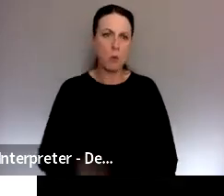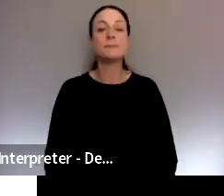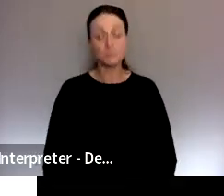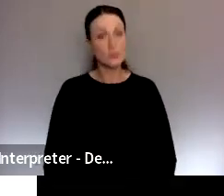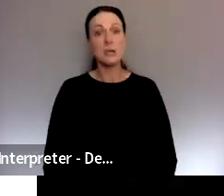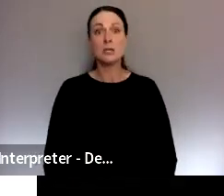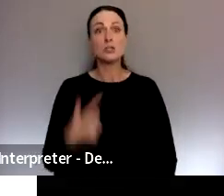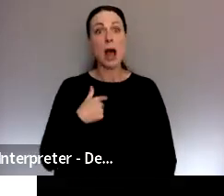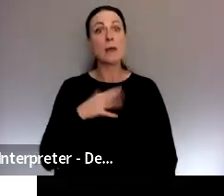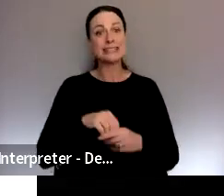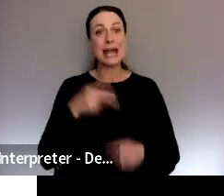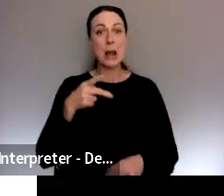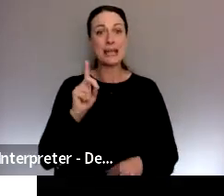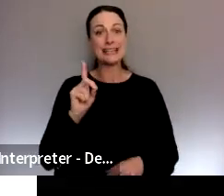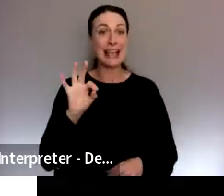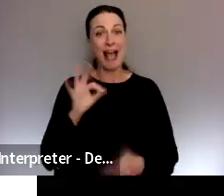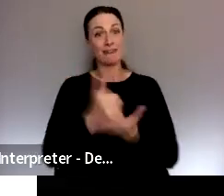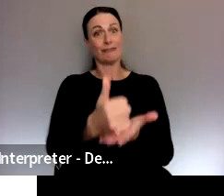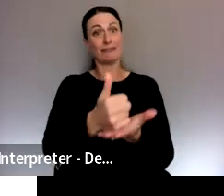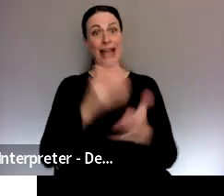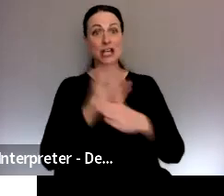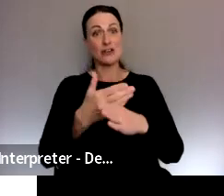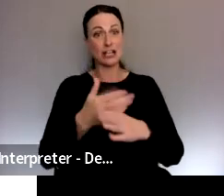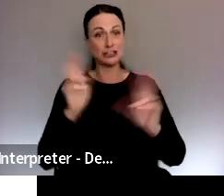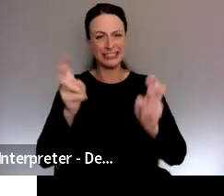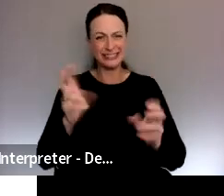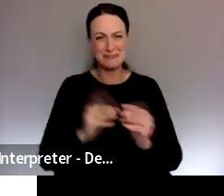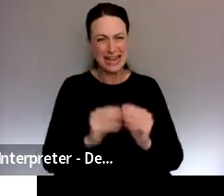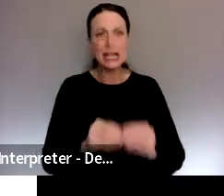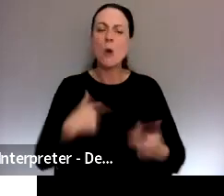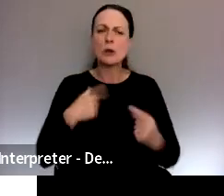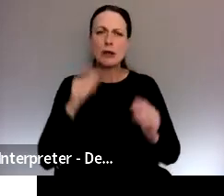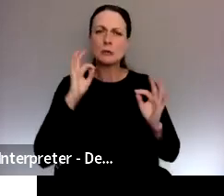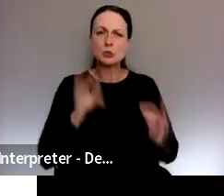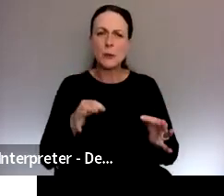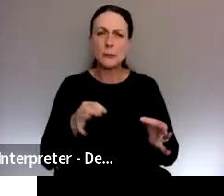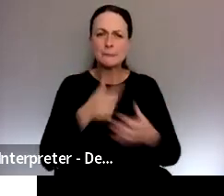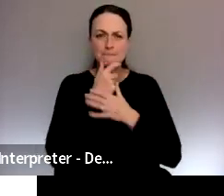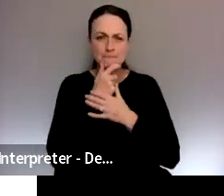So, I was in one of those PDF interruptions, and we were trying to determine...